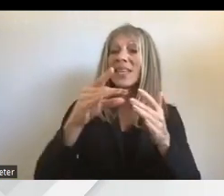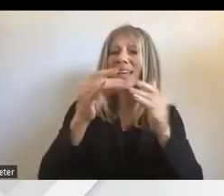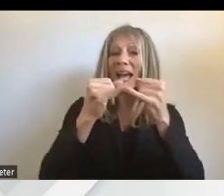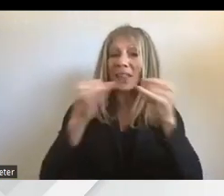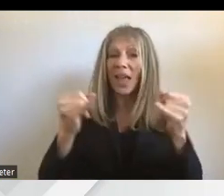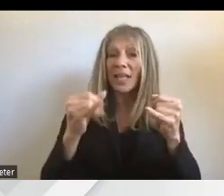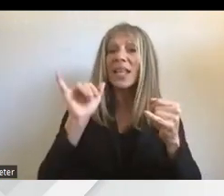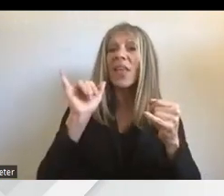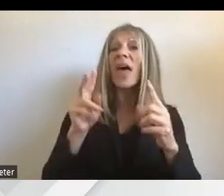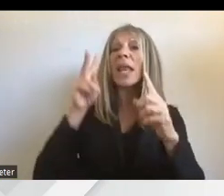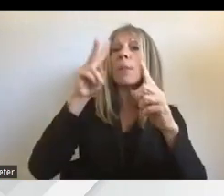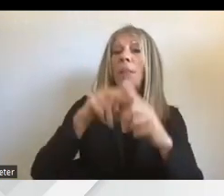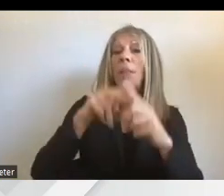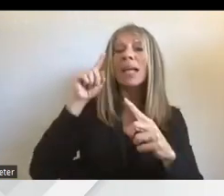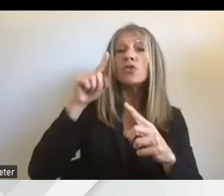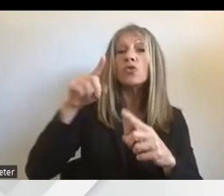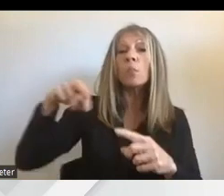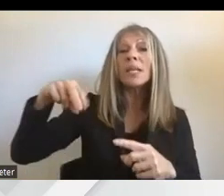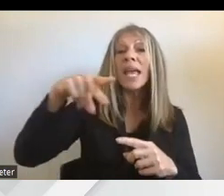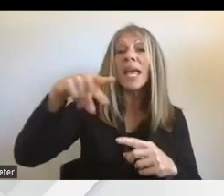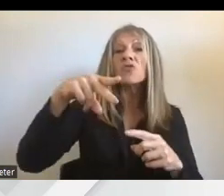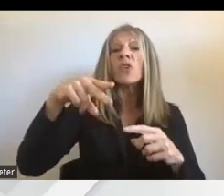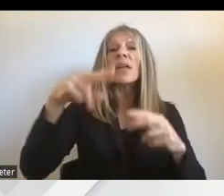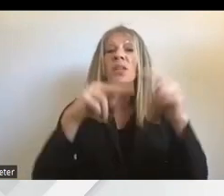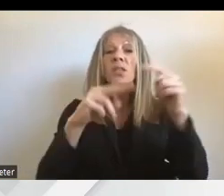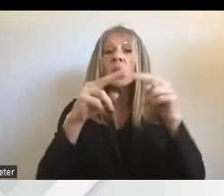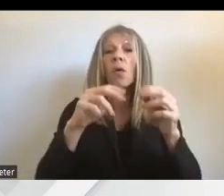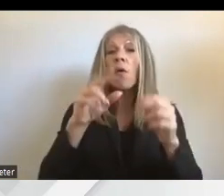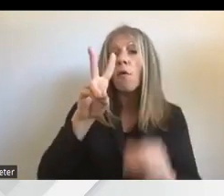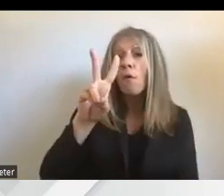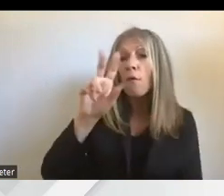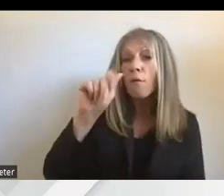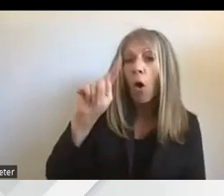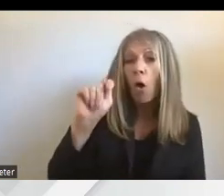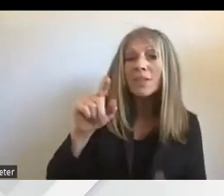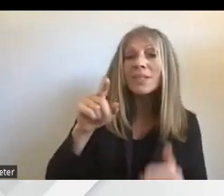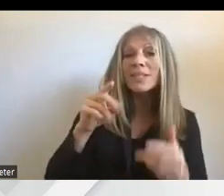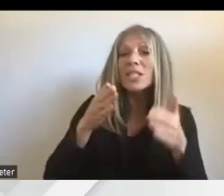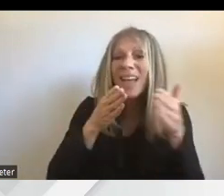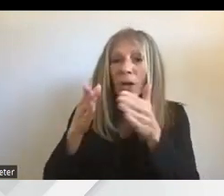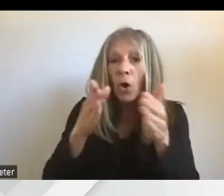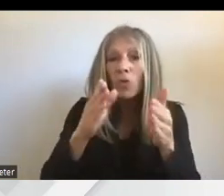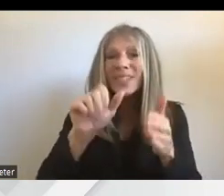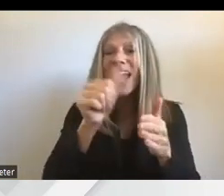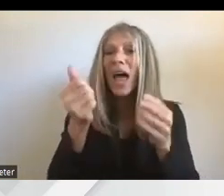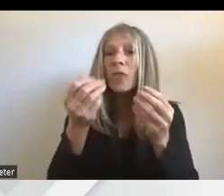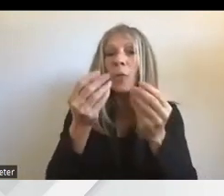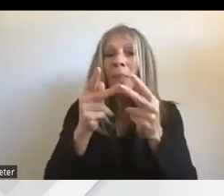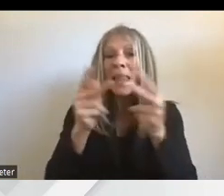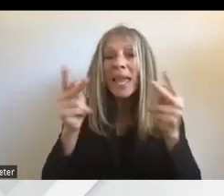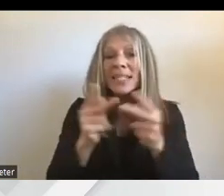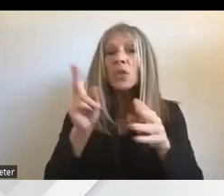and that applies to pedestrian facilities within vaults, tunnels, and other spaces used only by